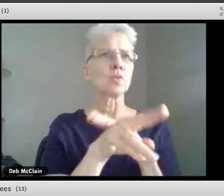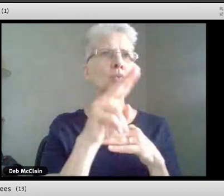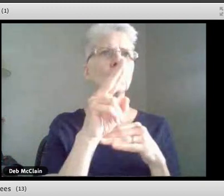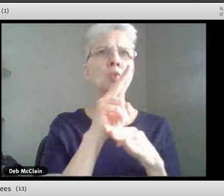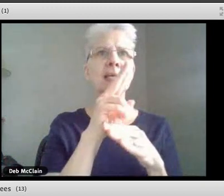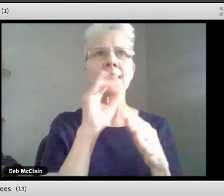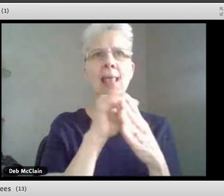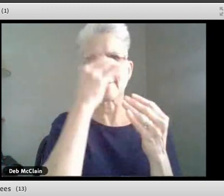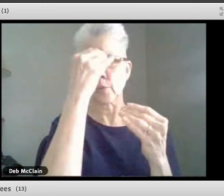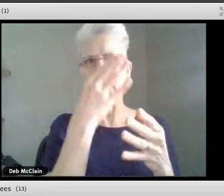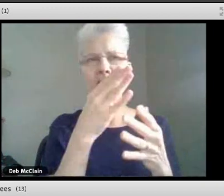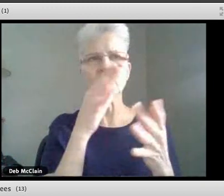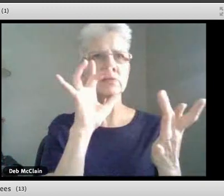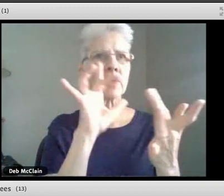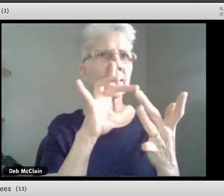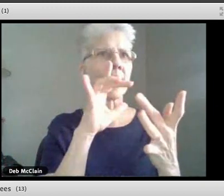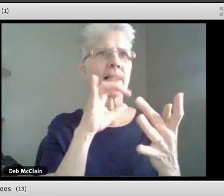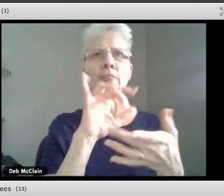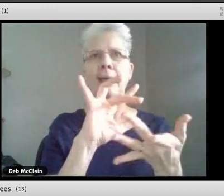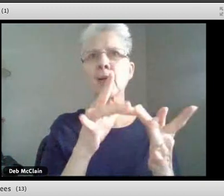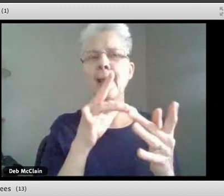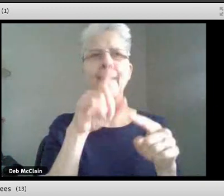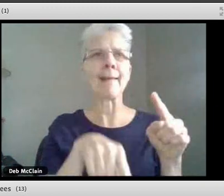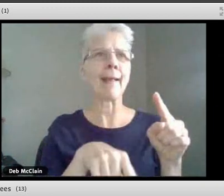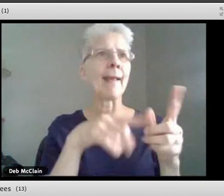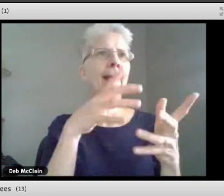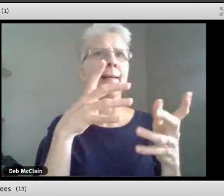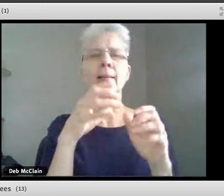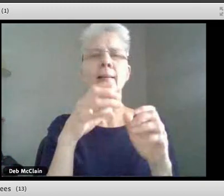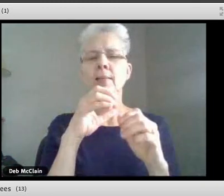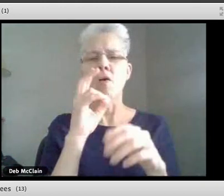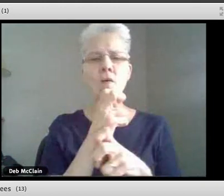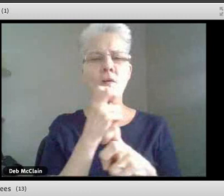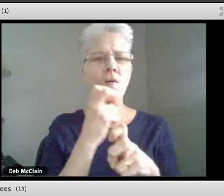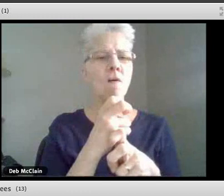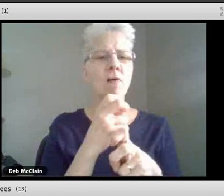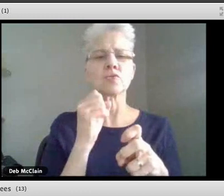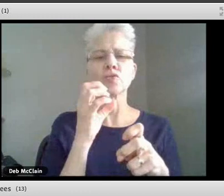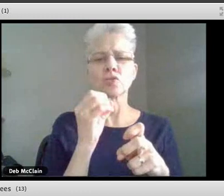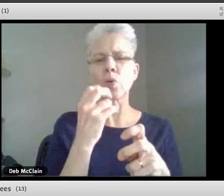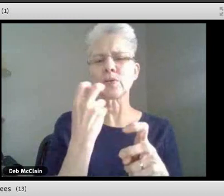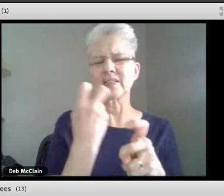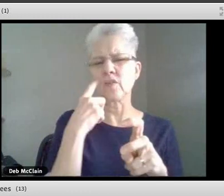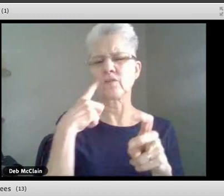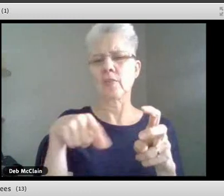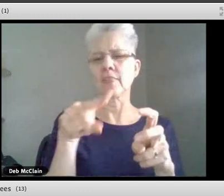It can be mobile devices. It's a ton of different things, and people are talking about their libraries.